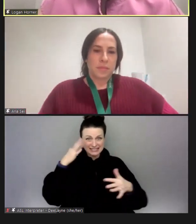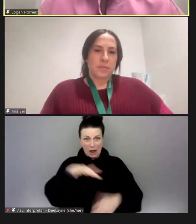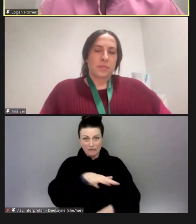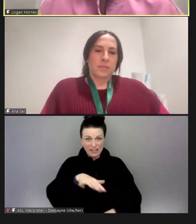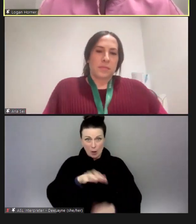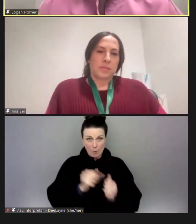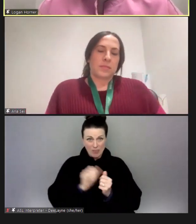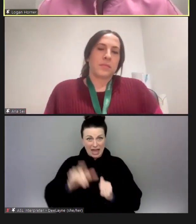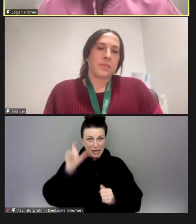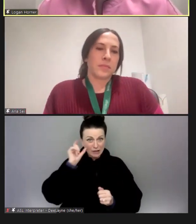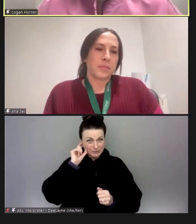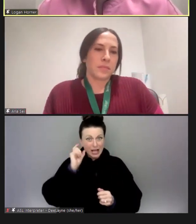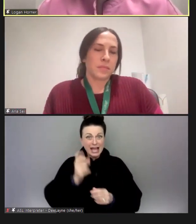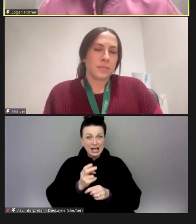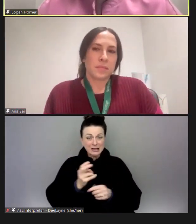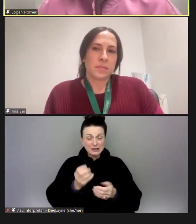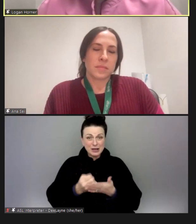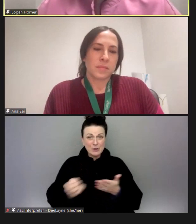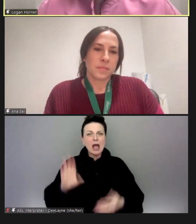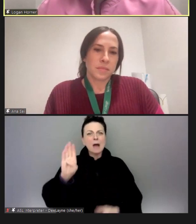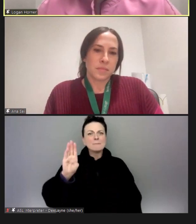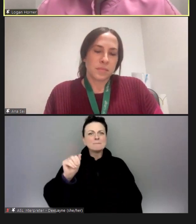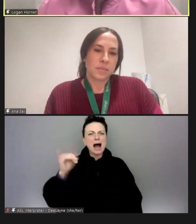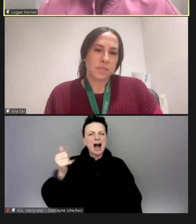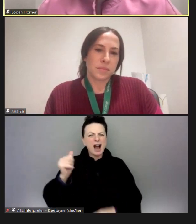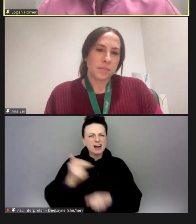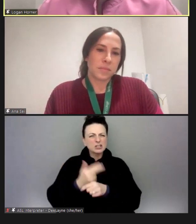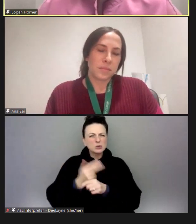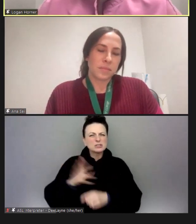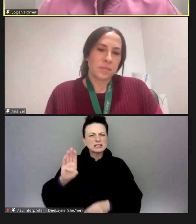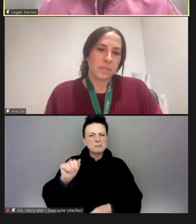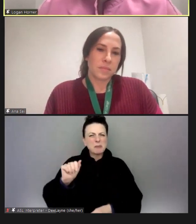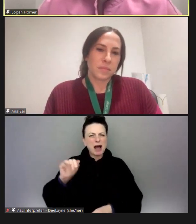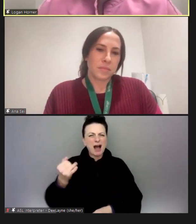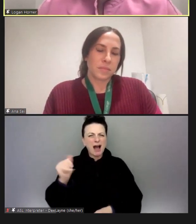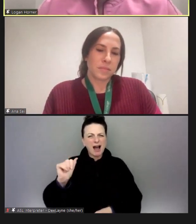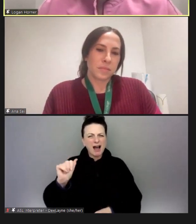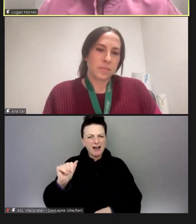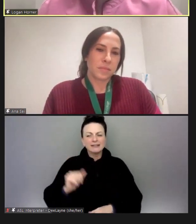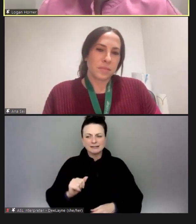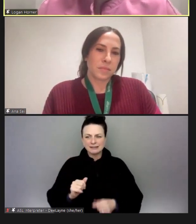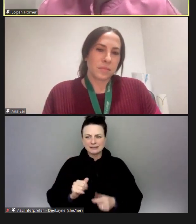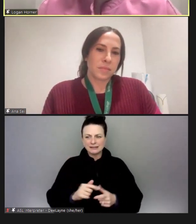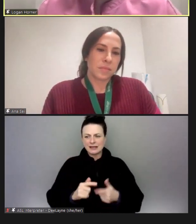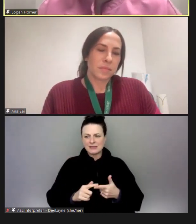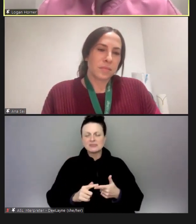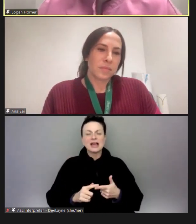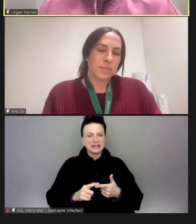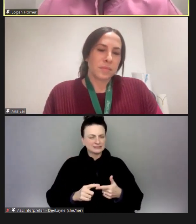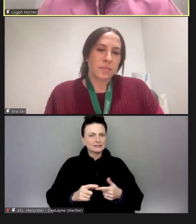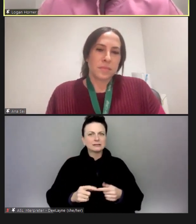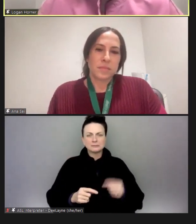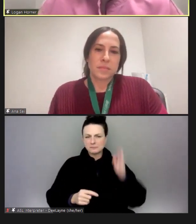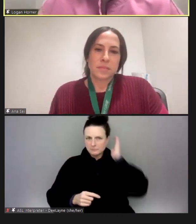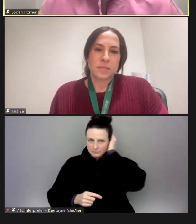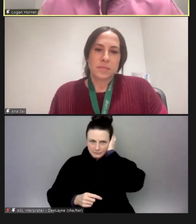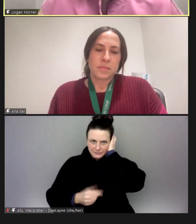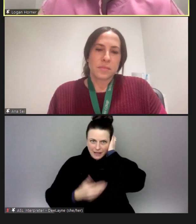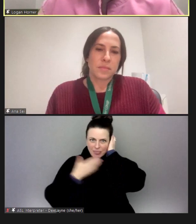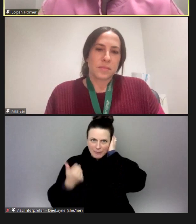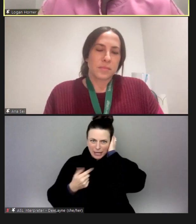with his Baja and when we plug or M and